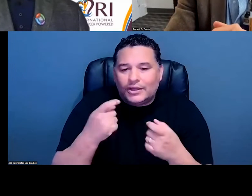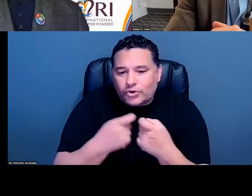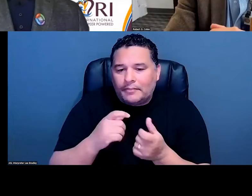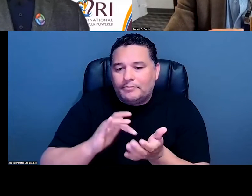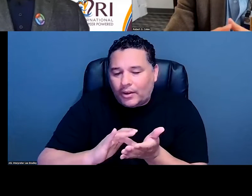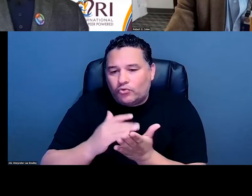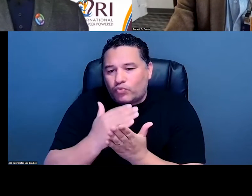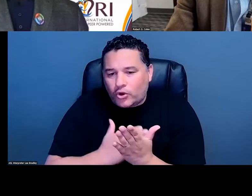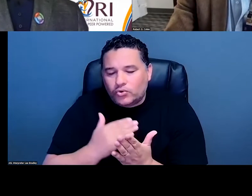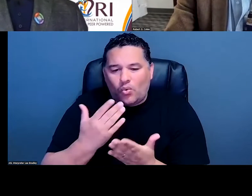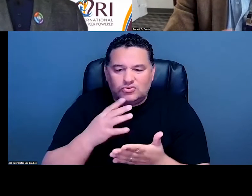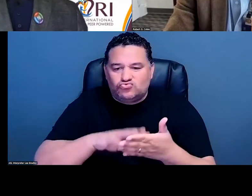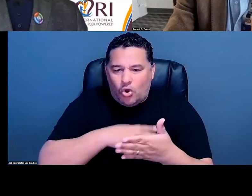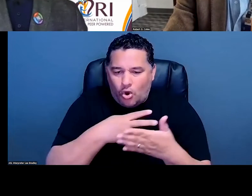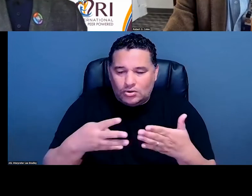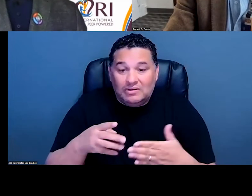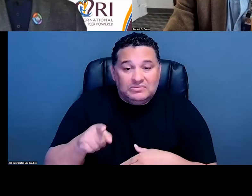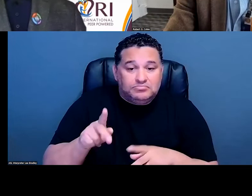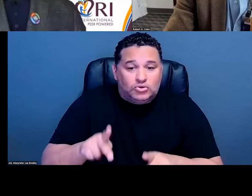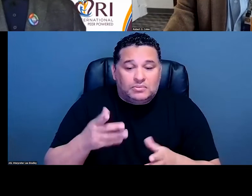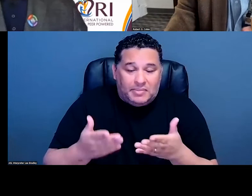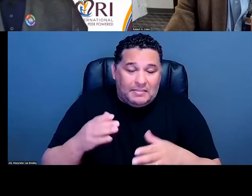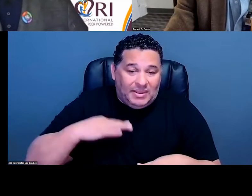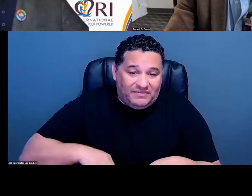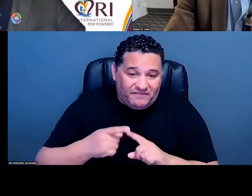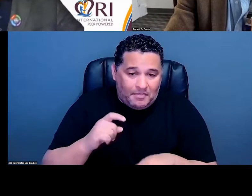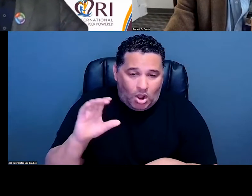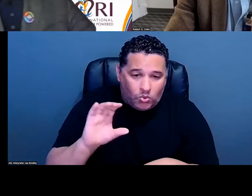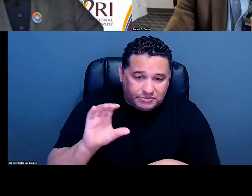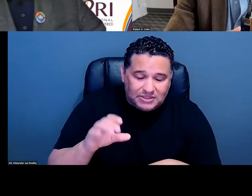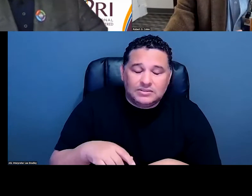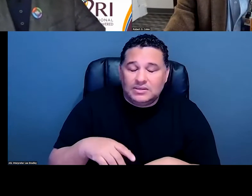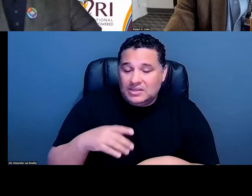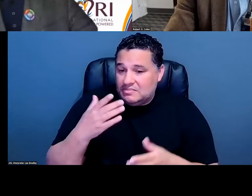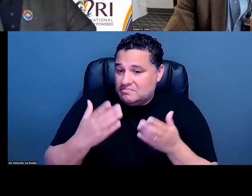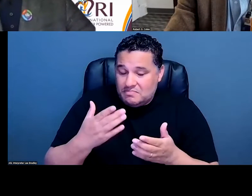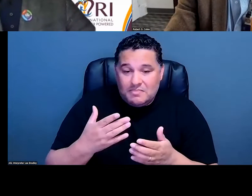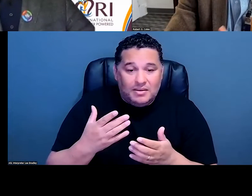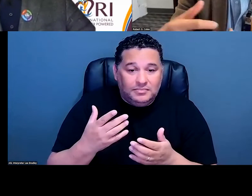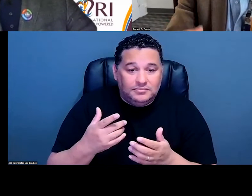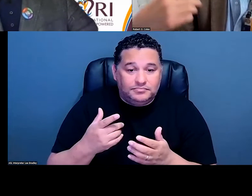BE VERY IMPORTANT. SO I THINK THAT EVEN, NOTING IT IN, ELECTRONIC MEDICAL RECORD OR ON THE CHART THAT THIS PERSON MAY BEN